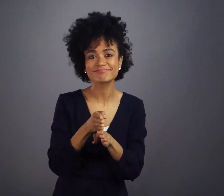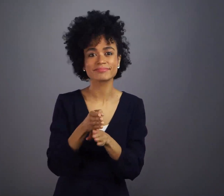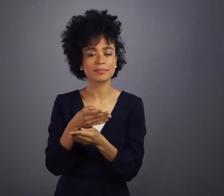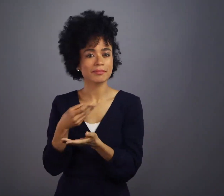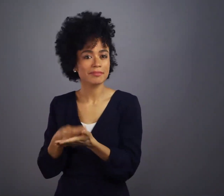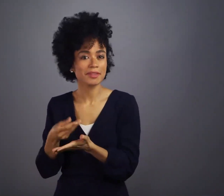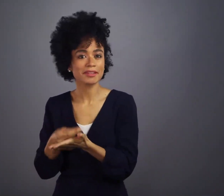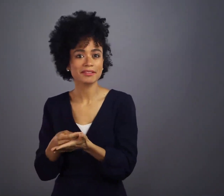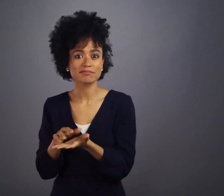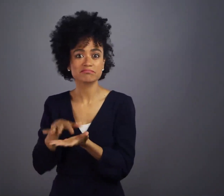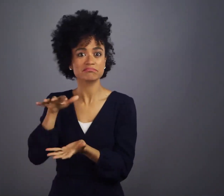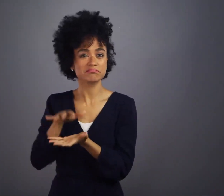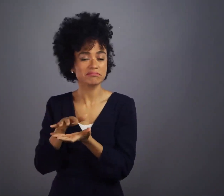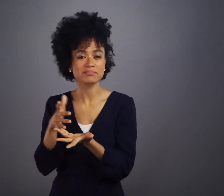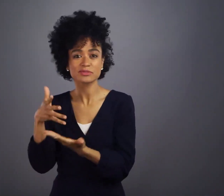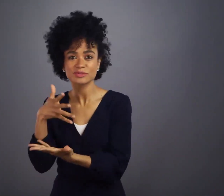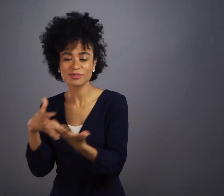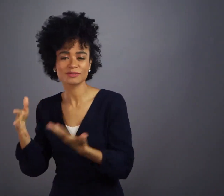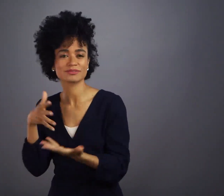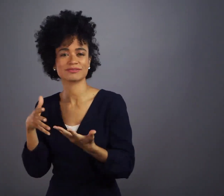and religious backgrounds.